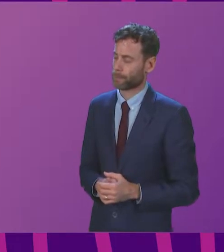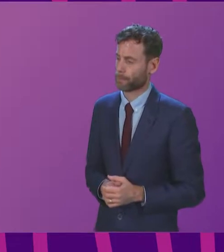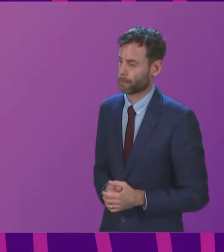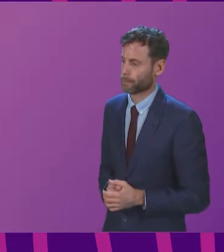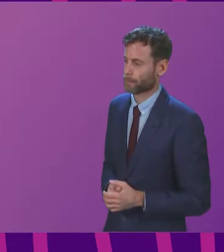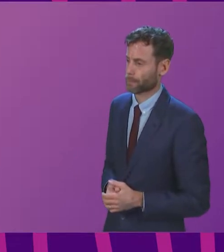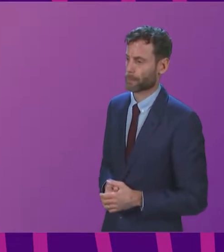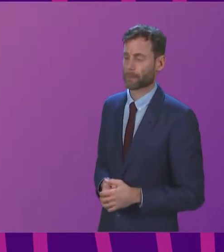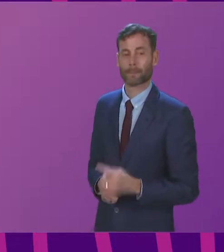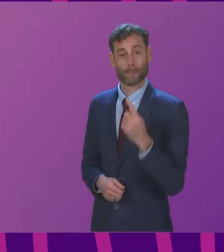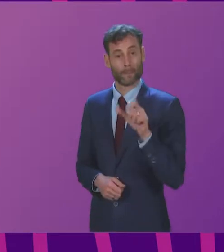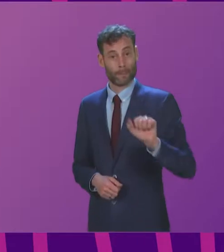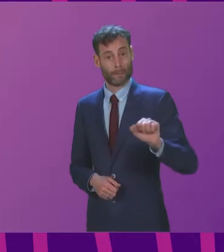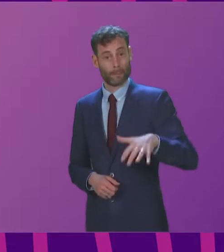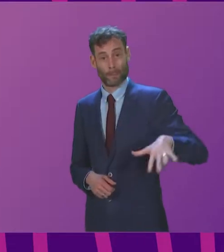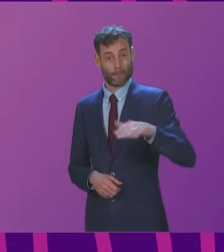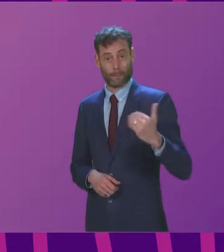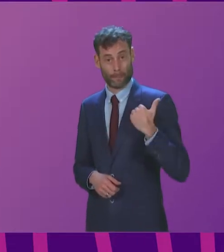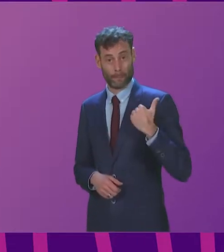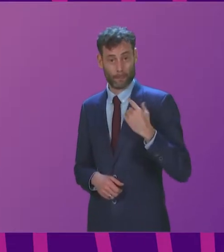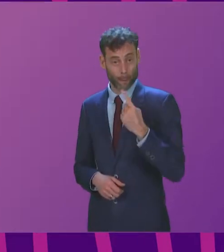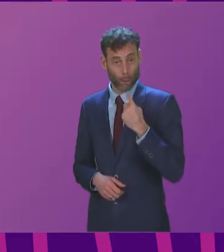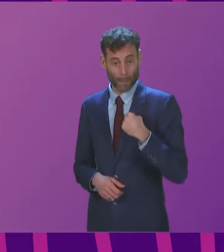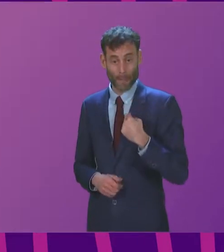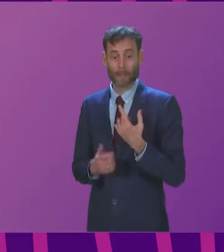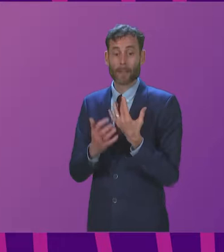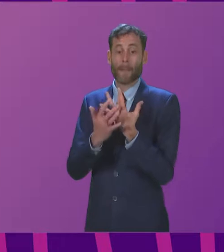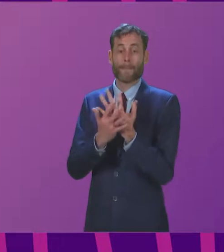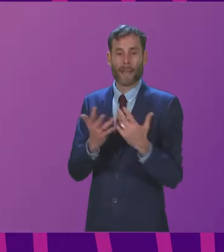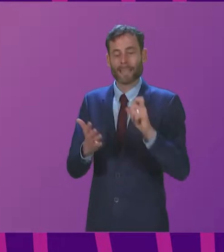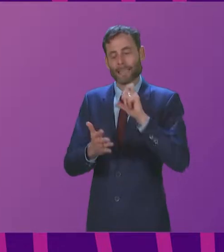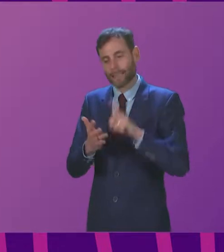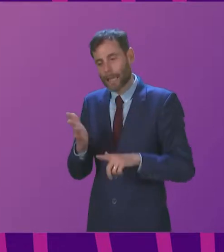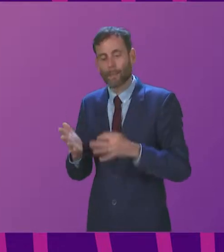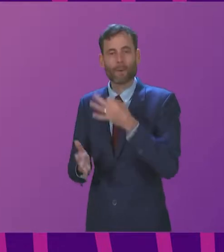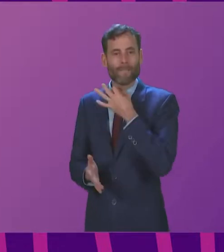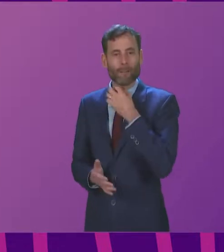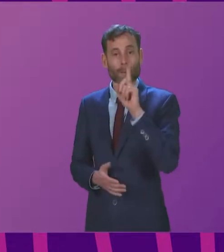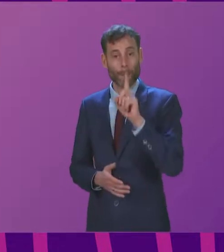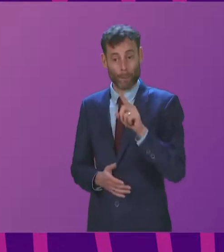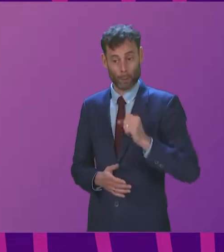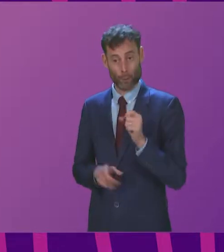A constituent of mine who contacted me commented that “many disabled and vulnerable people in Scotland like me have been left